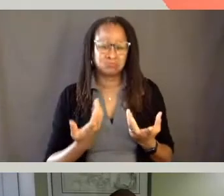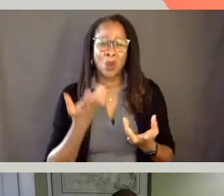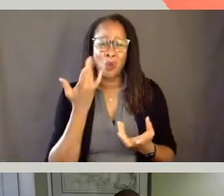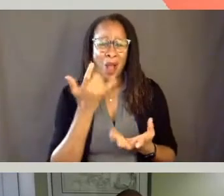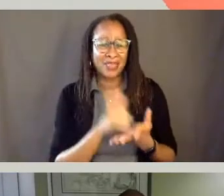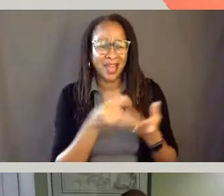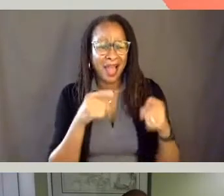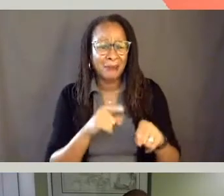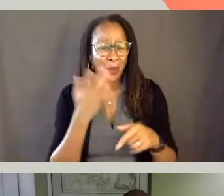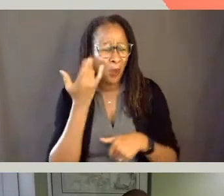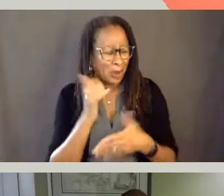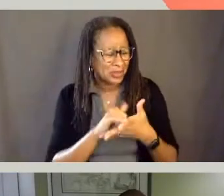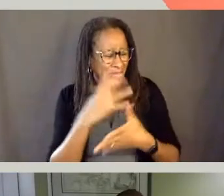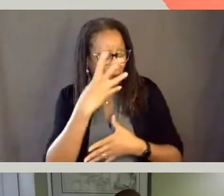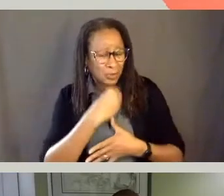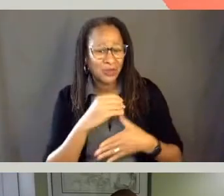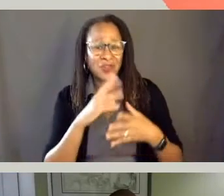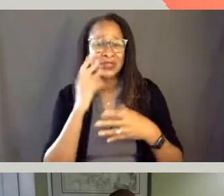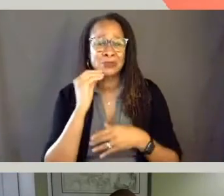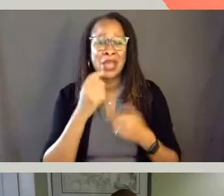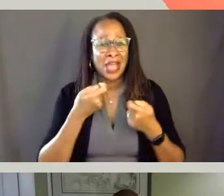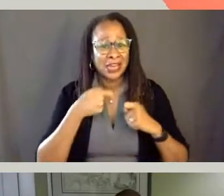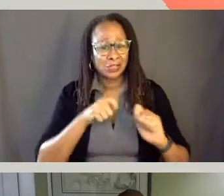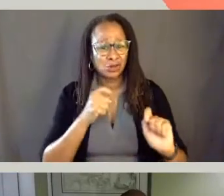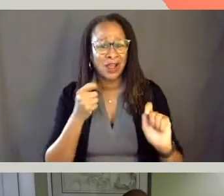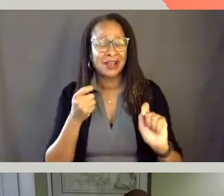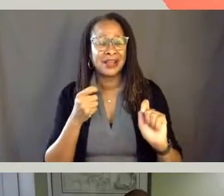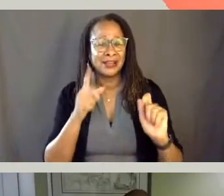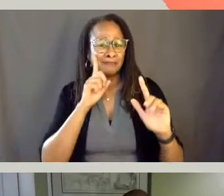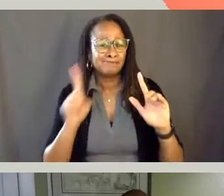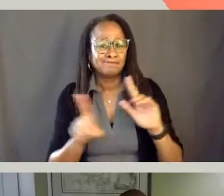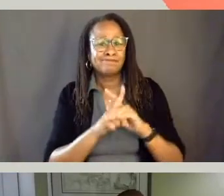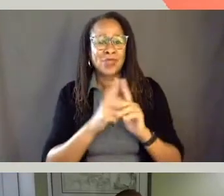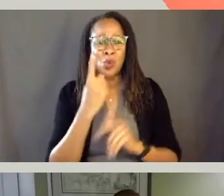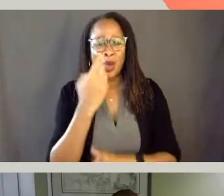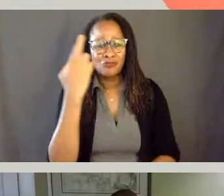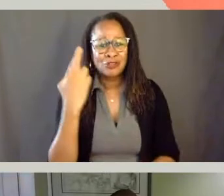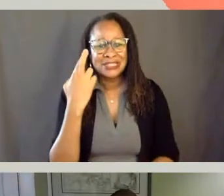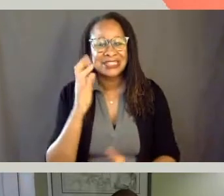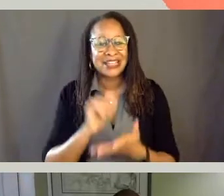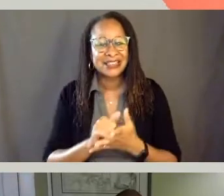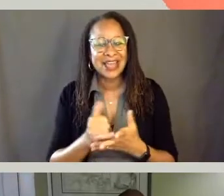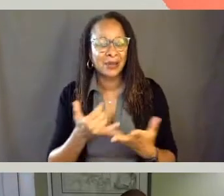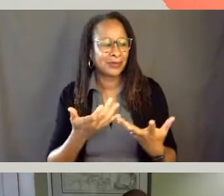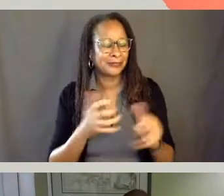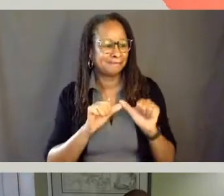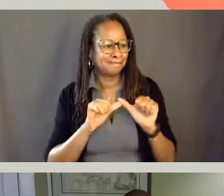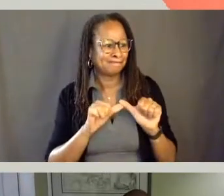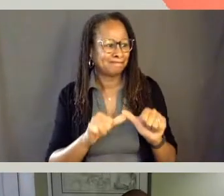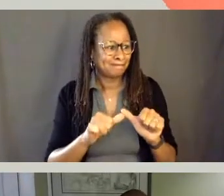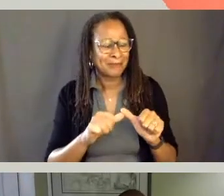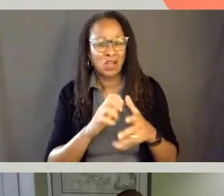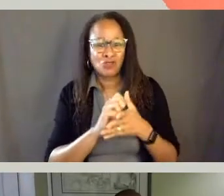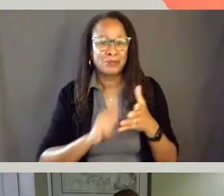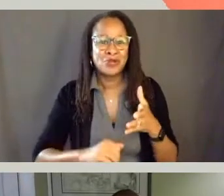And I really endeavored to try to come up with the one reason that would withstand the removal of all the other reasons.